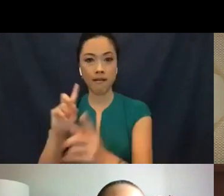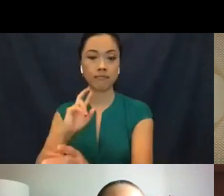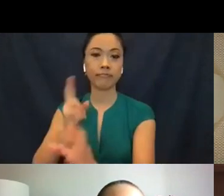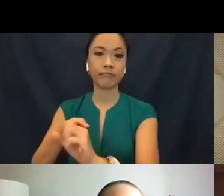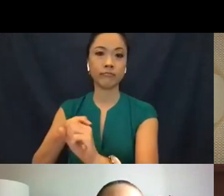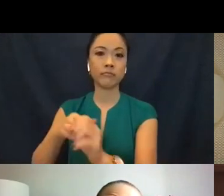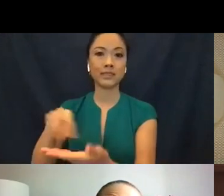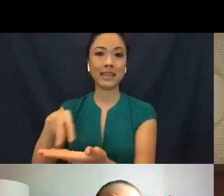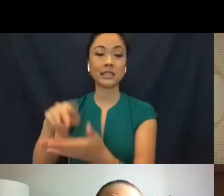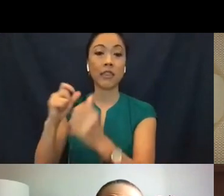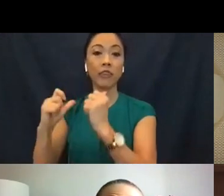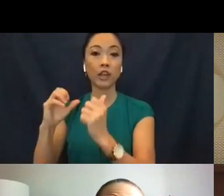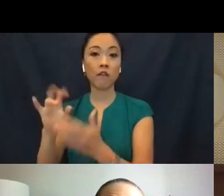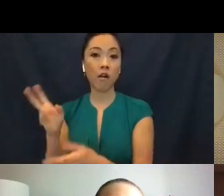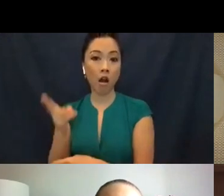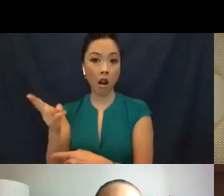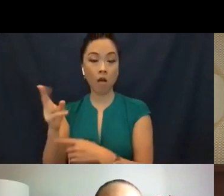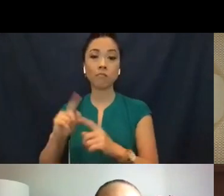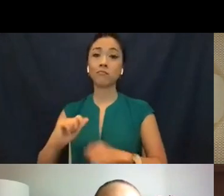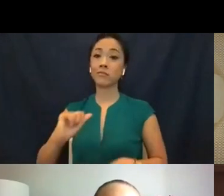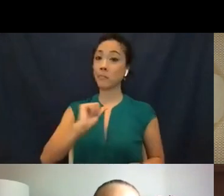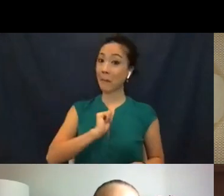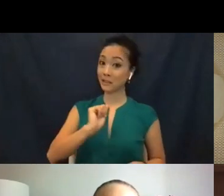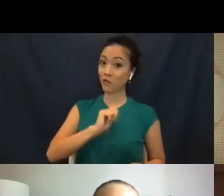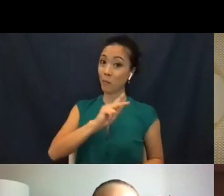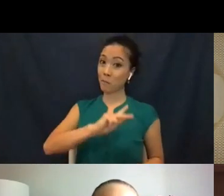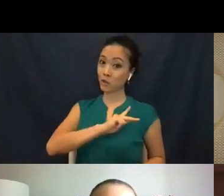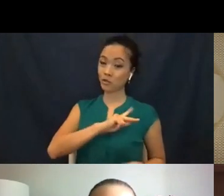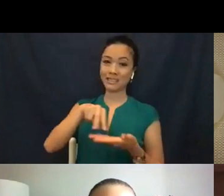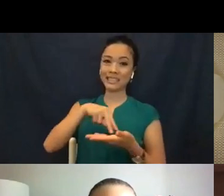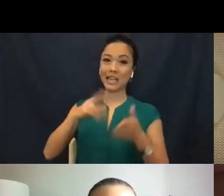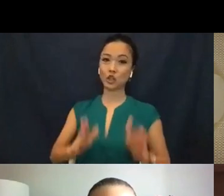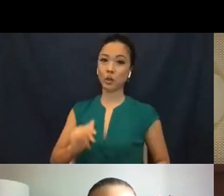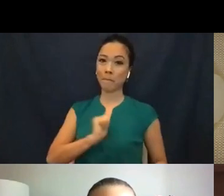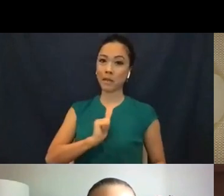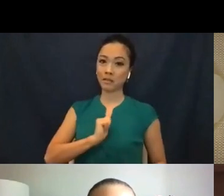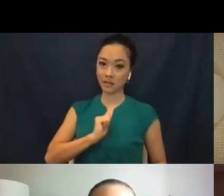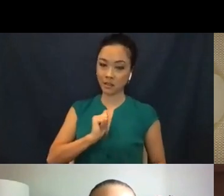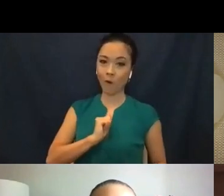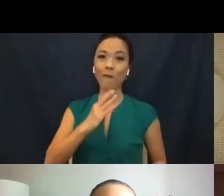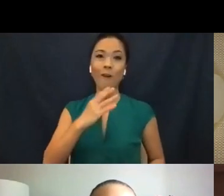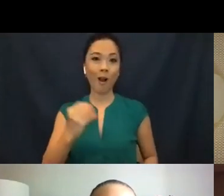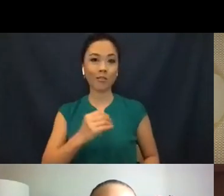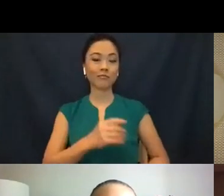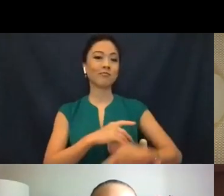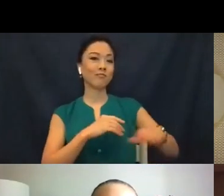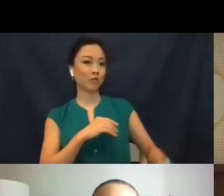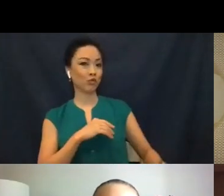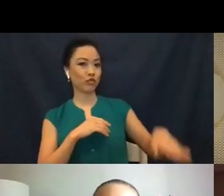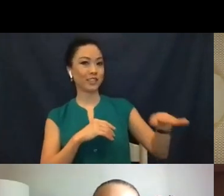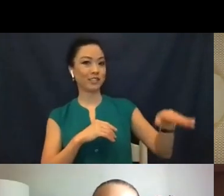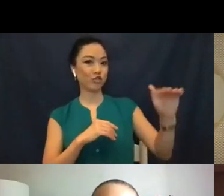form as a former dancer myself and raising a 7-year-old dancer as well and that's a bit